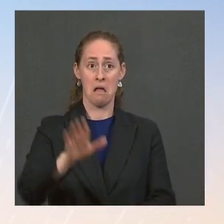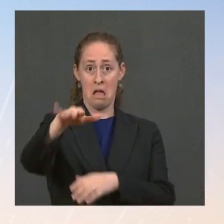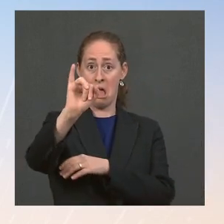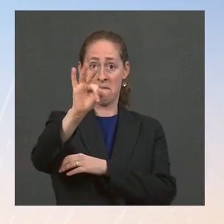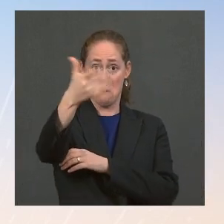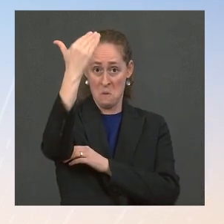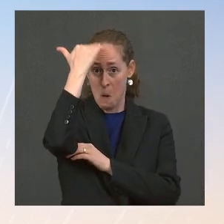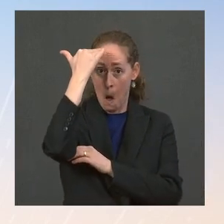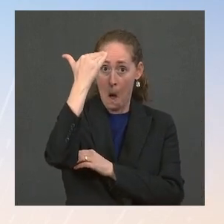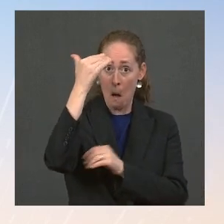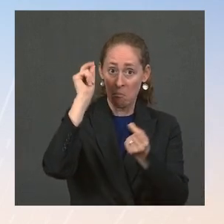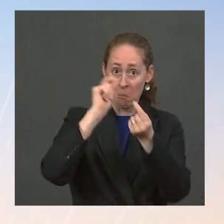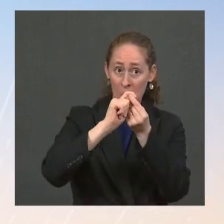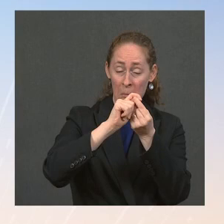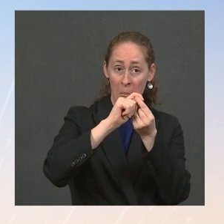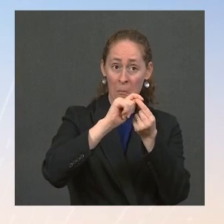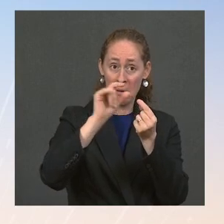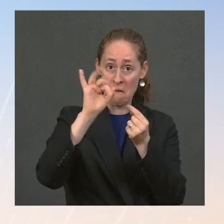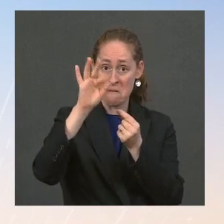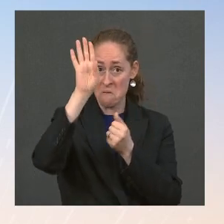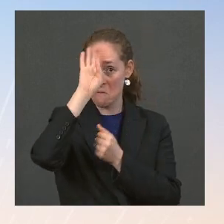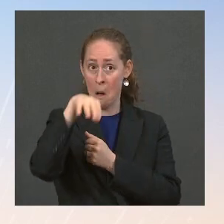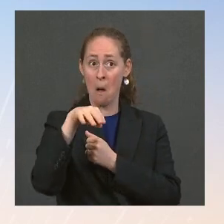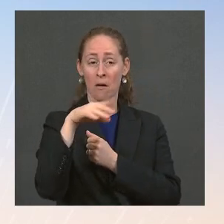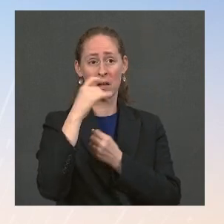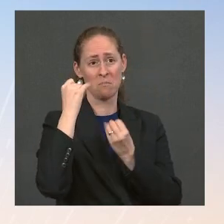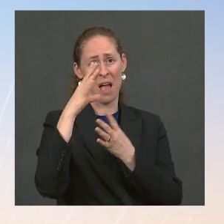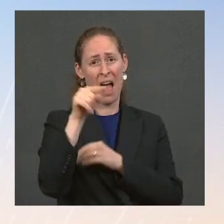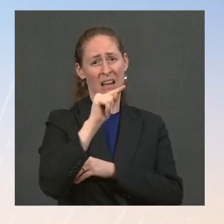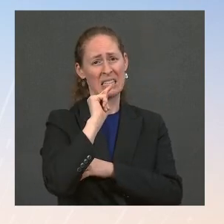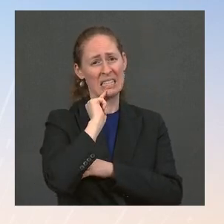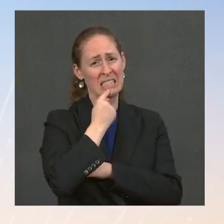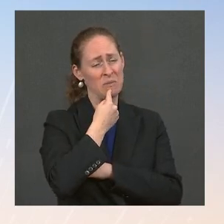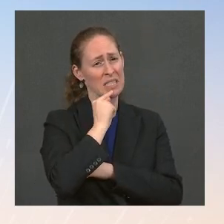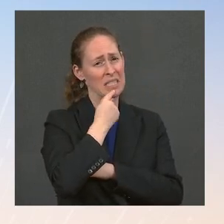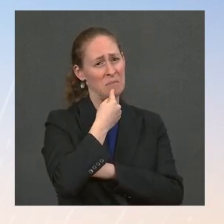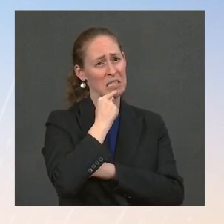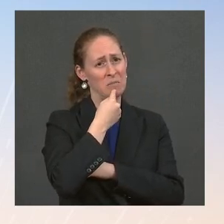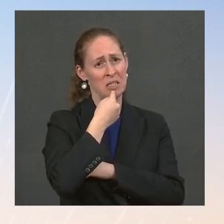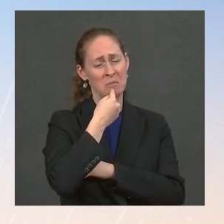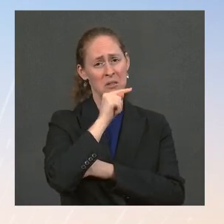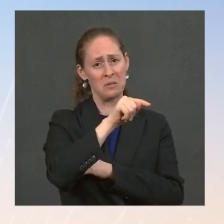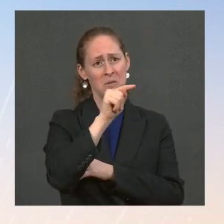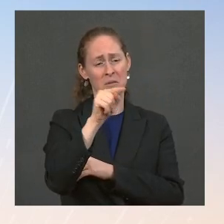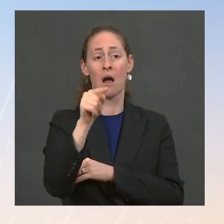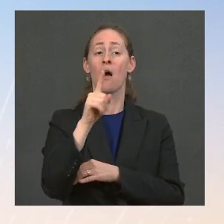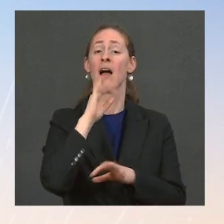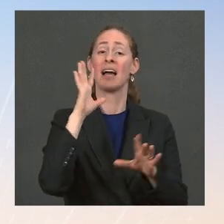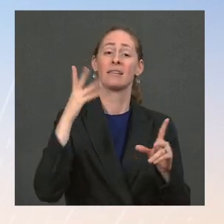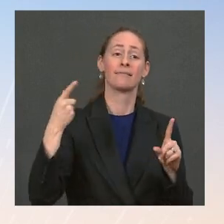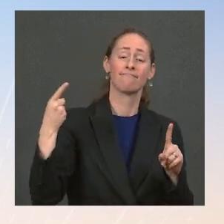who are filling emergency rooms, filling ICU beds. That is the problem in hospitals across the country. Go ahead.